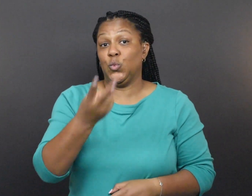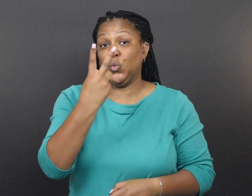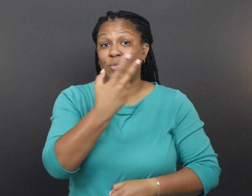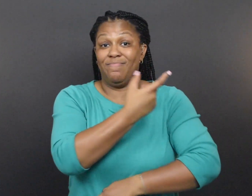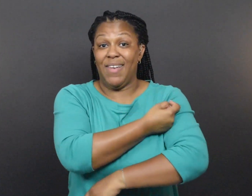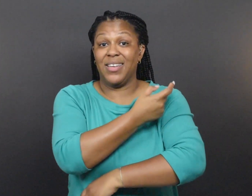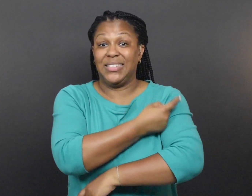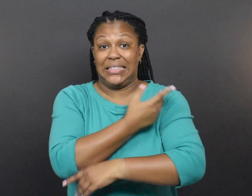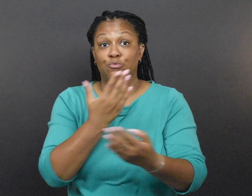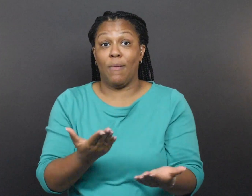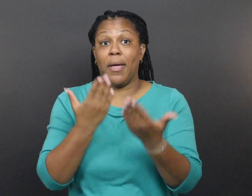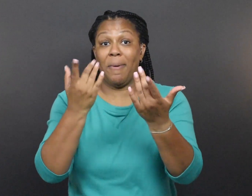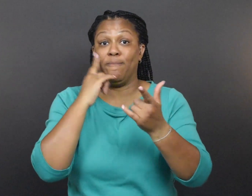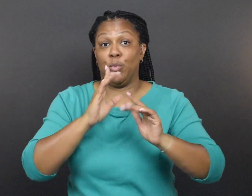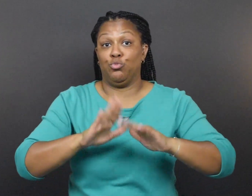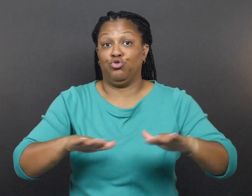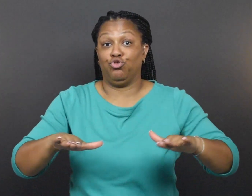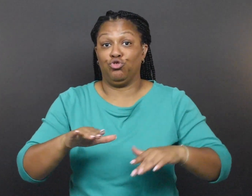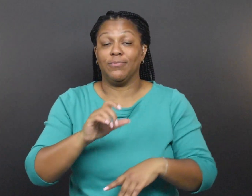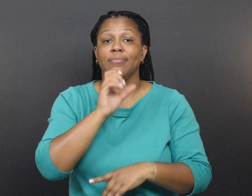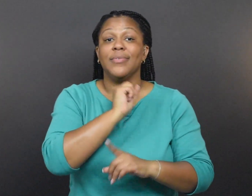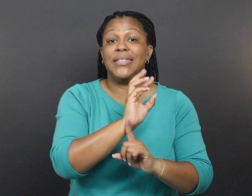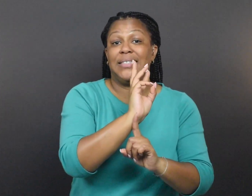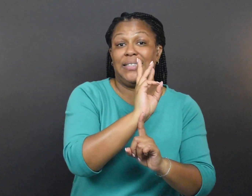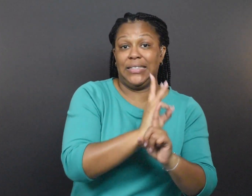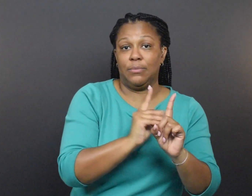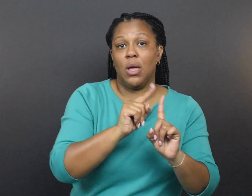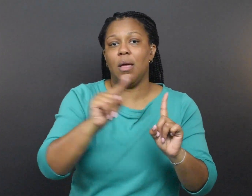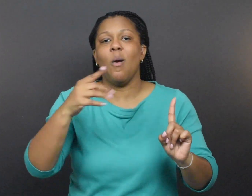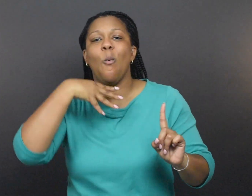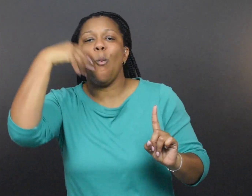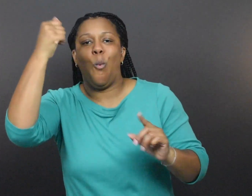Two vaccines are recommended for children age 6 months and older: